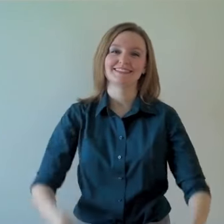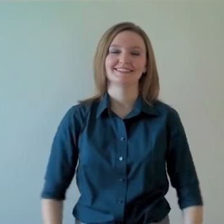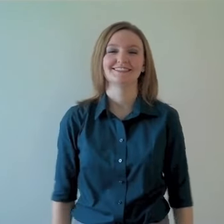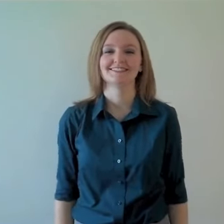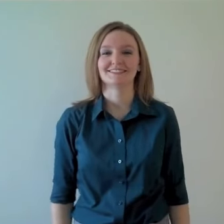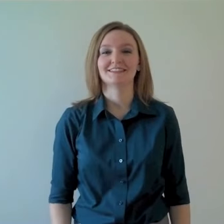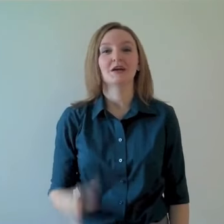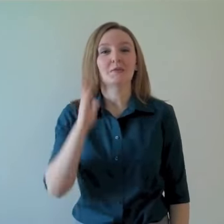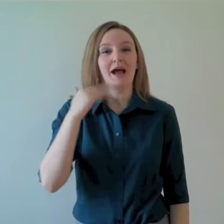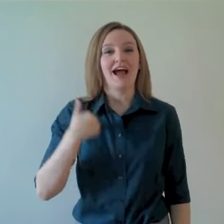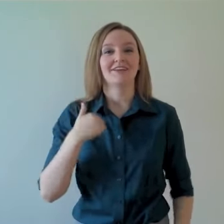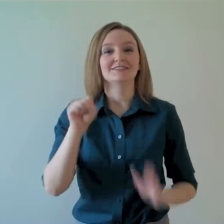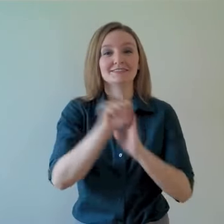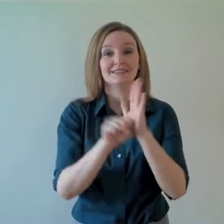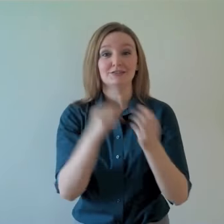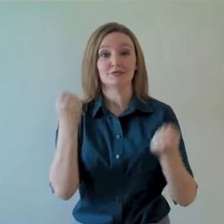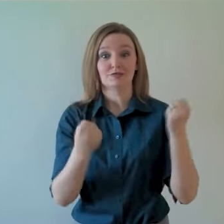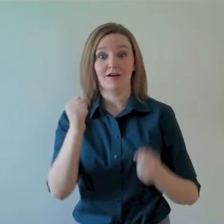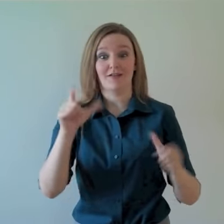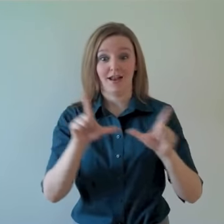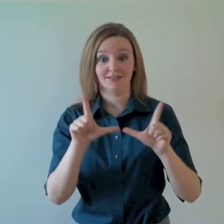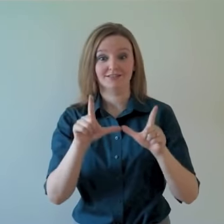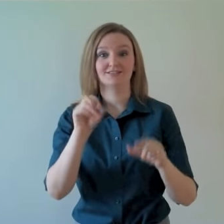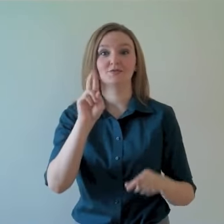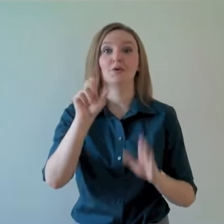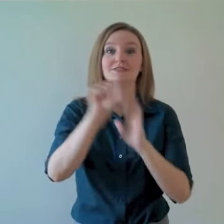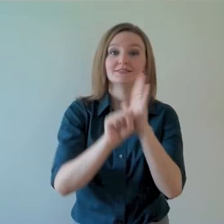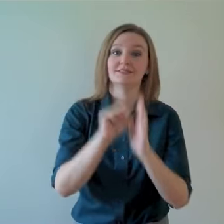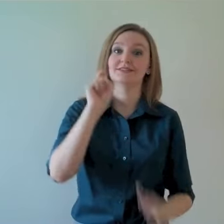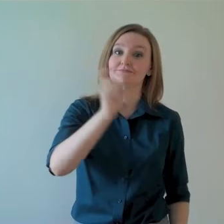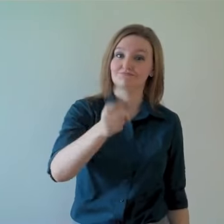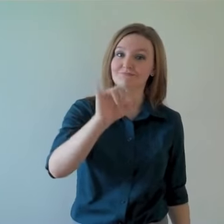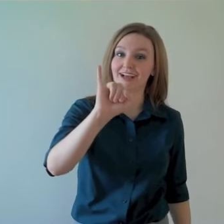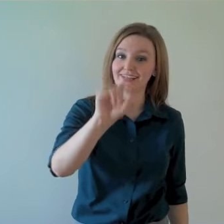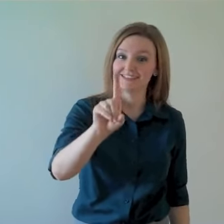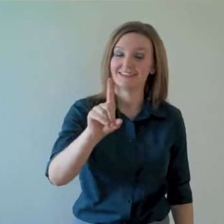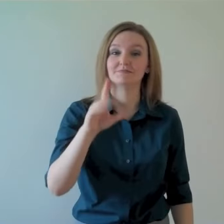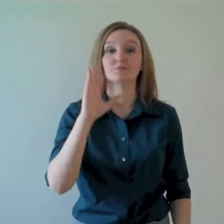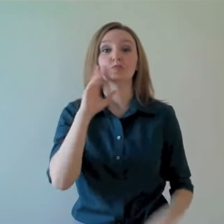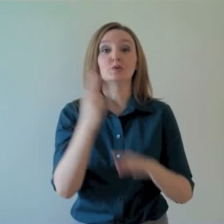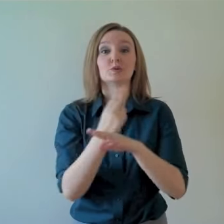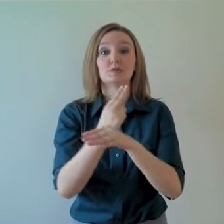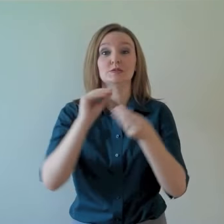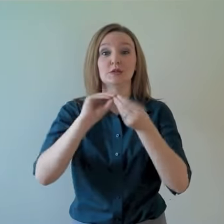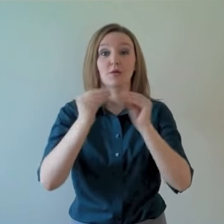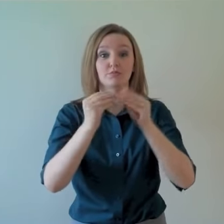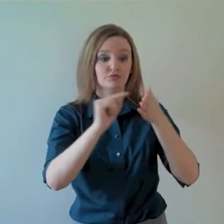Perfect! You need a State driver's license or a State-issued ID